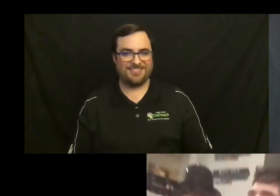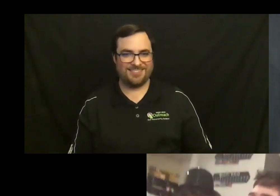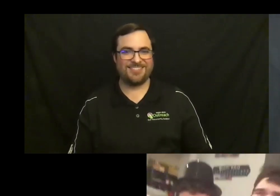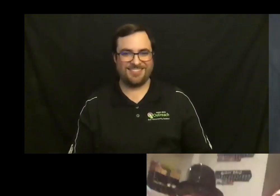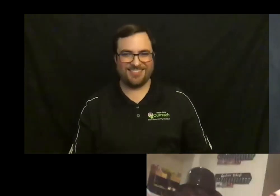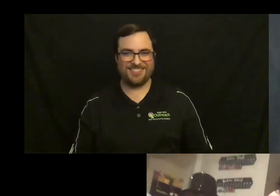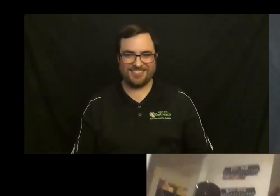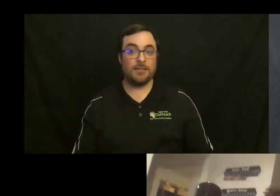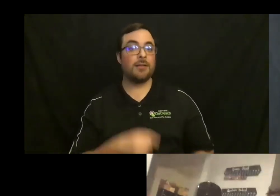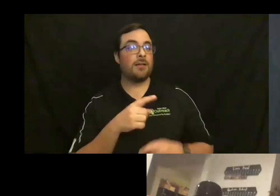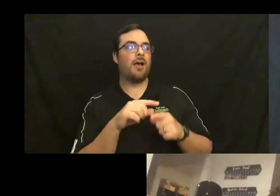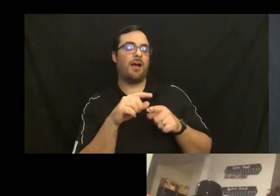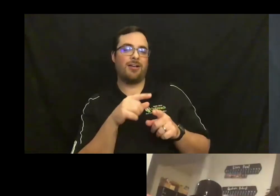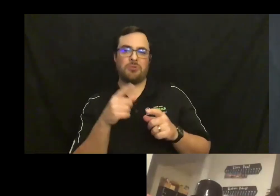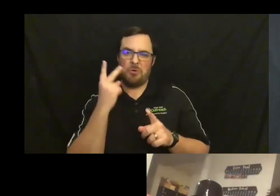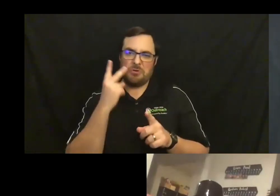Liam's mom: That's his practice drum that you saw.